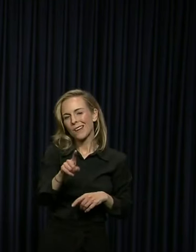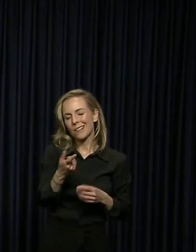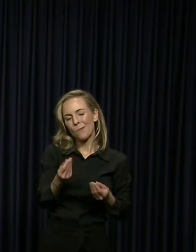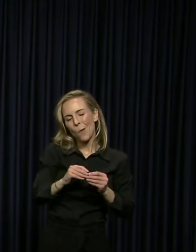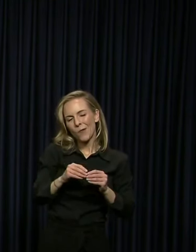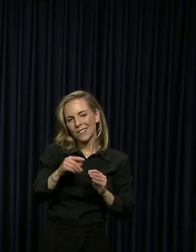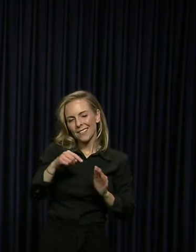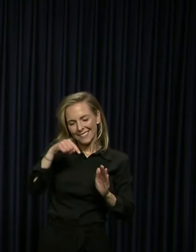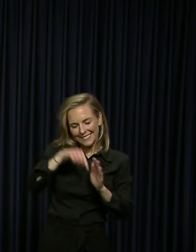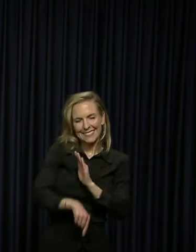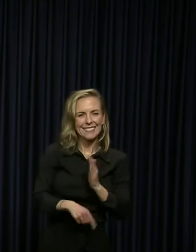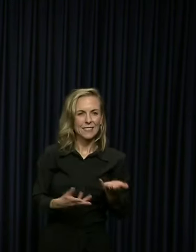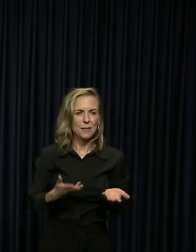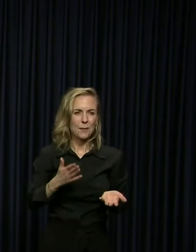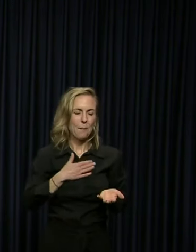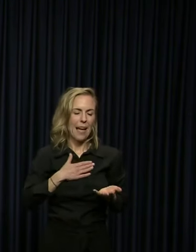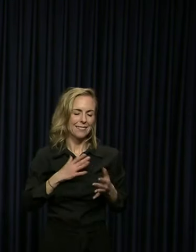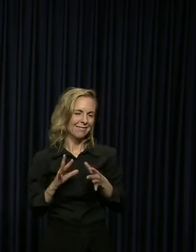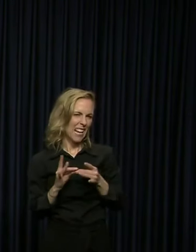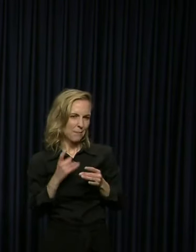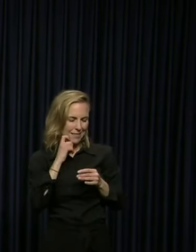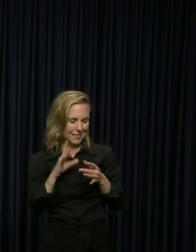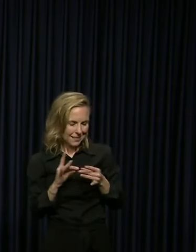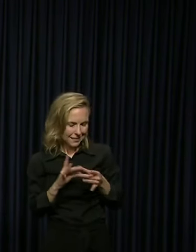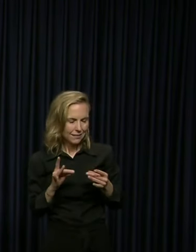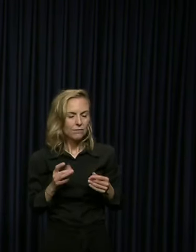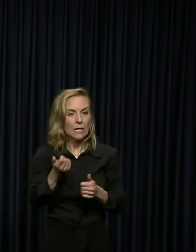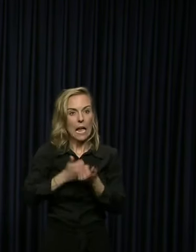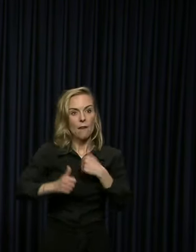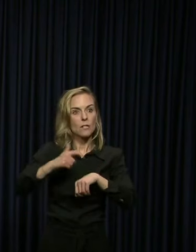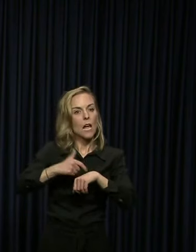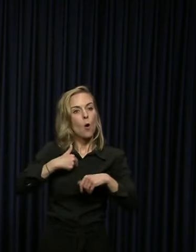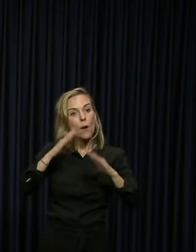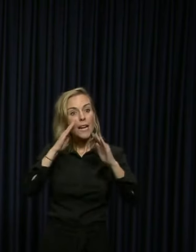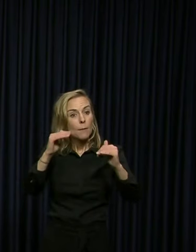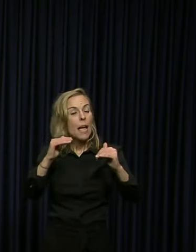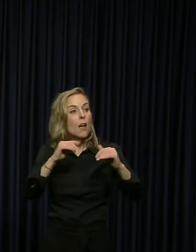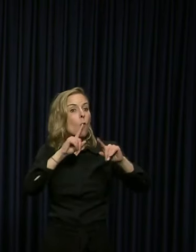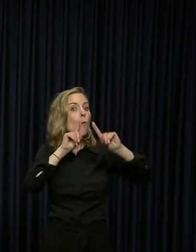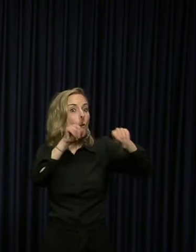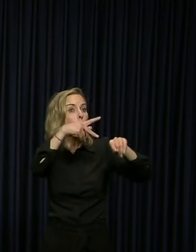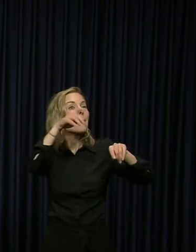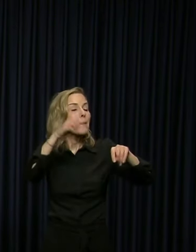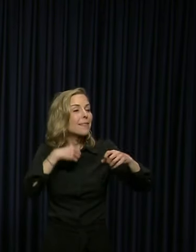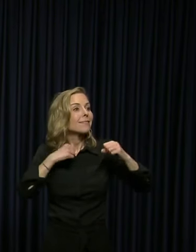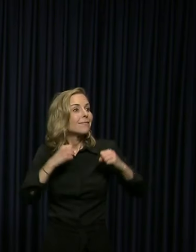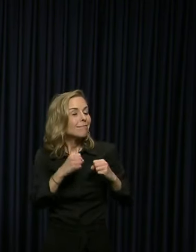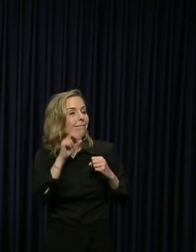OVERSEAS AND IT NEVER MAKES IT PAST THAT PORT OF ENTRY TO COME